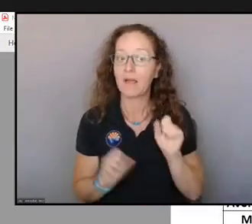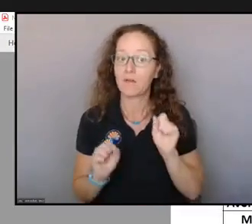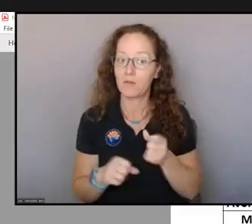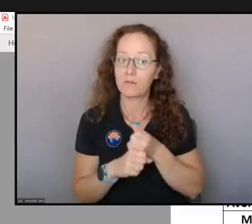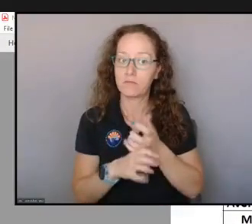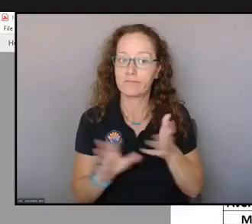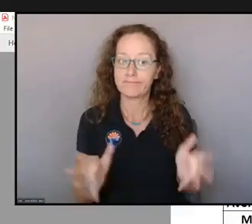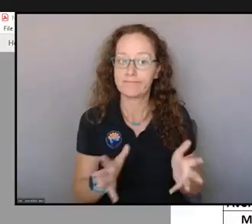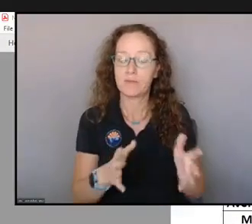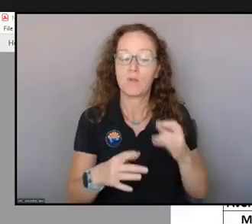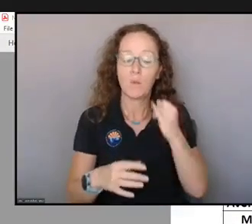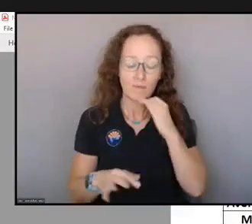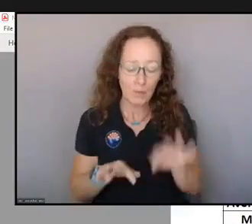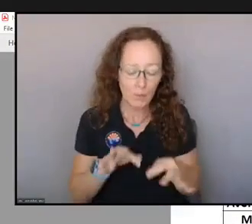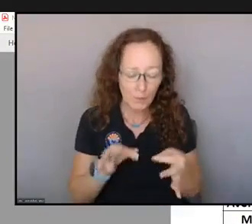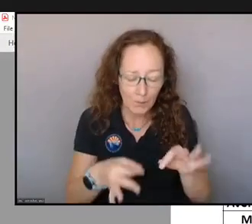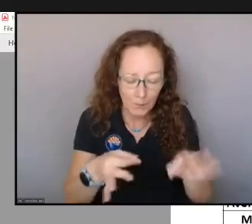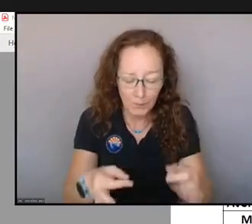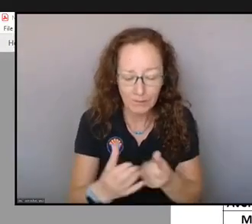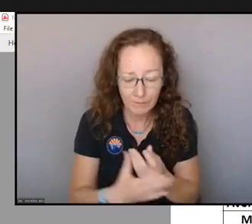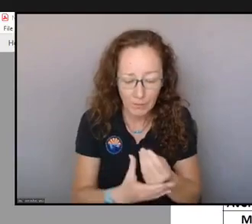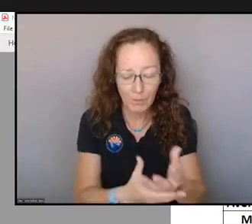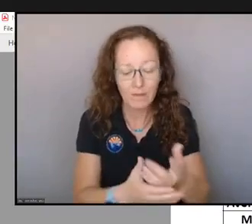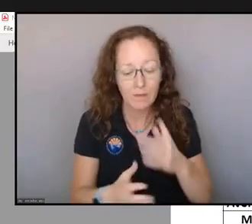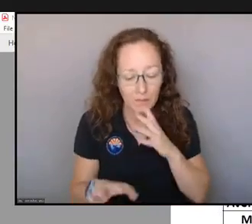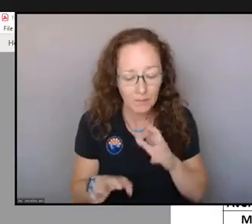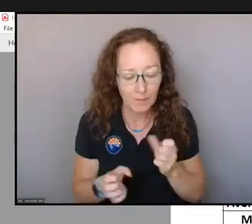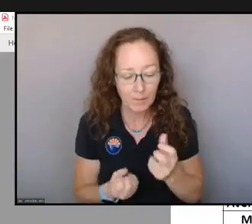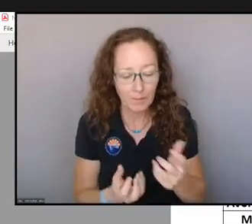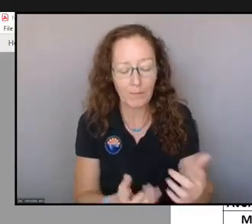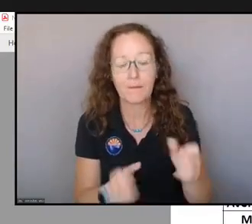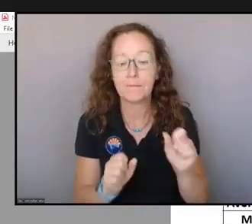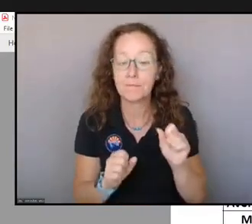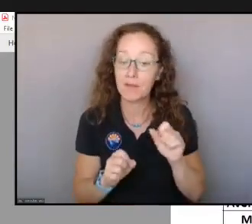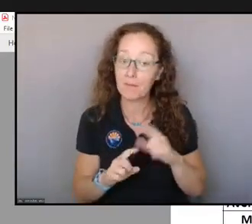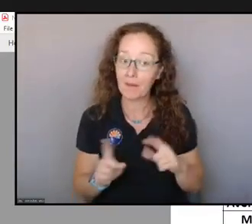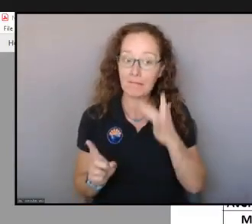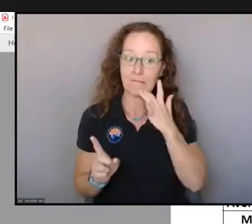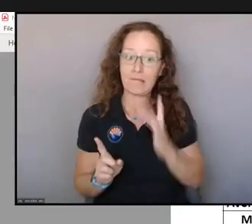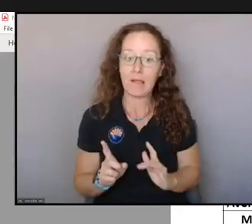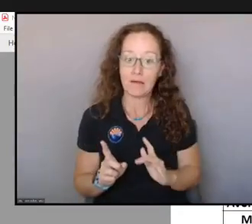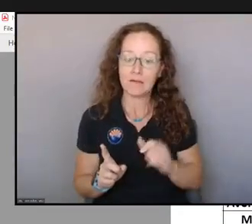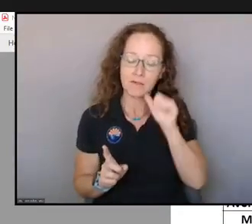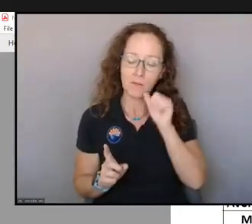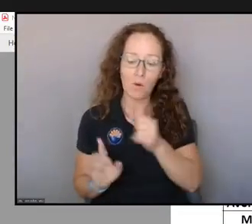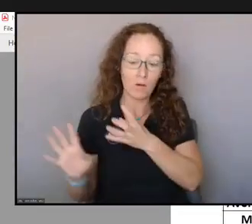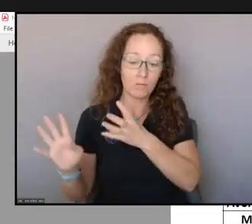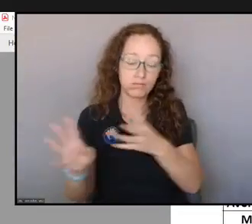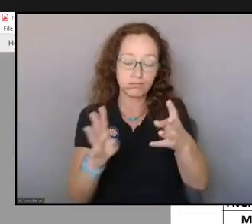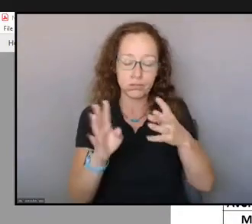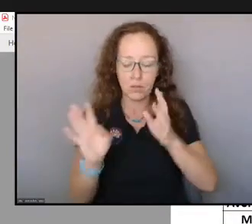THE SAVING GRACE FOR US TOMORROW, WE ARE GOING TO HAVE SOUTHWEST WINDS, WEST-SOUTHWEST WINDS DEPENDING ON WHAT